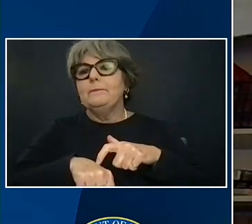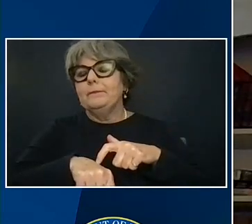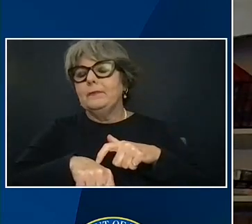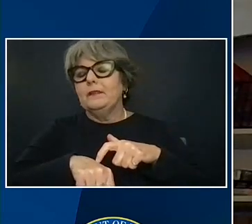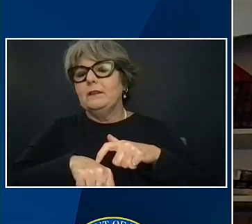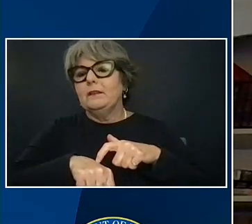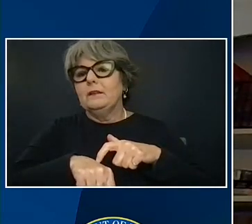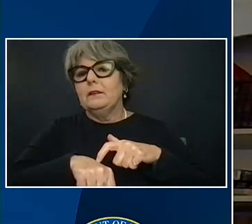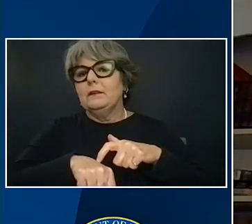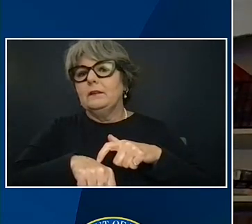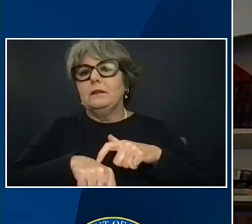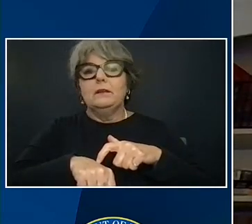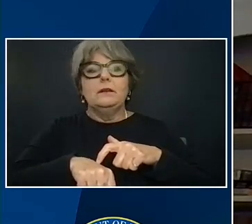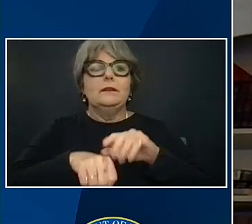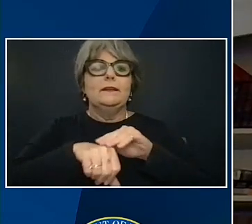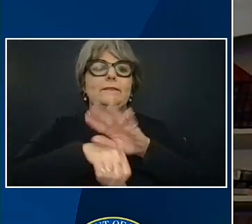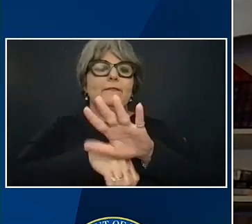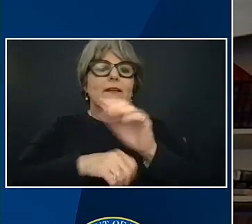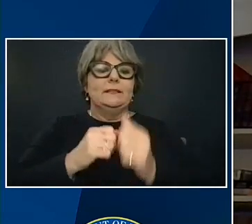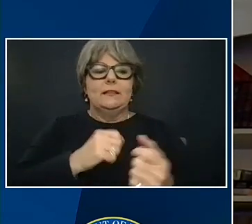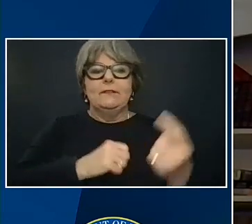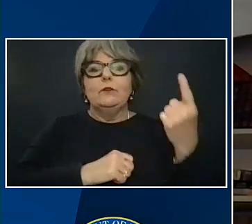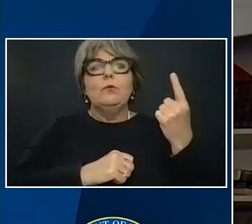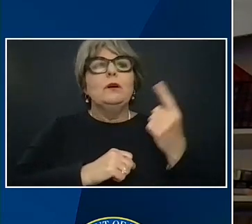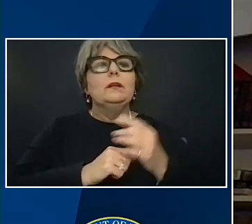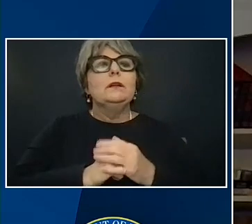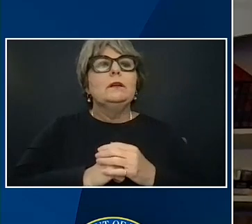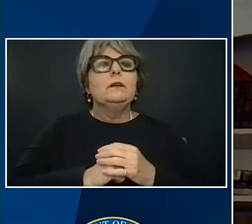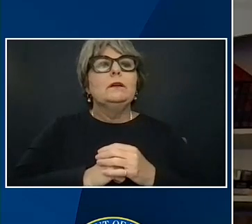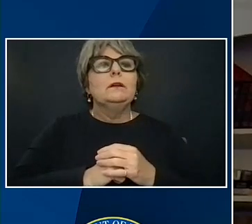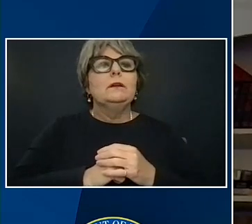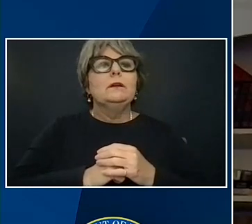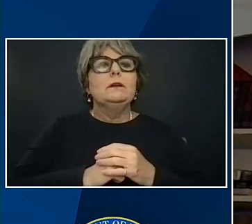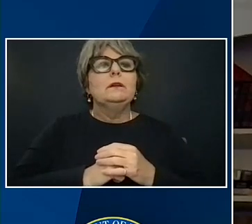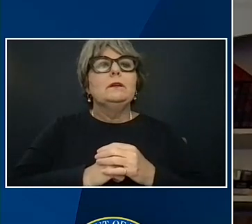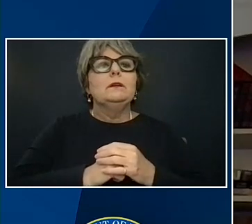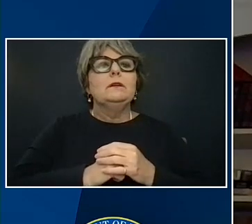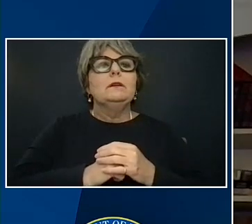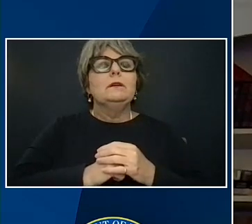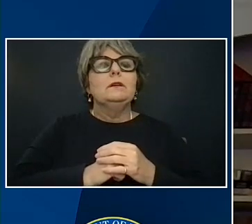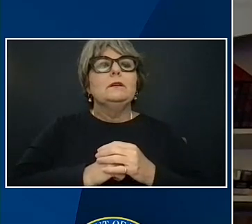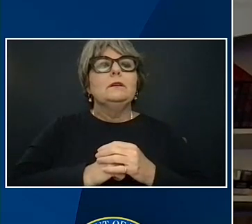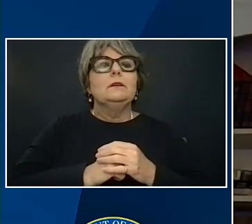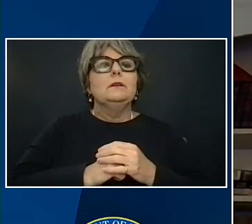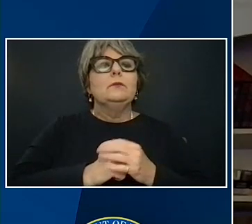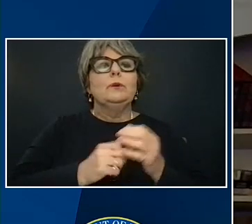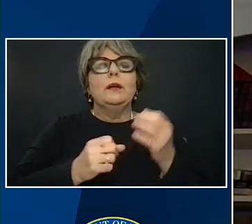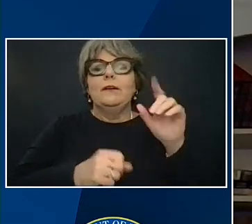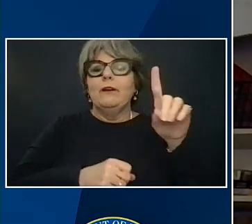everybody. But, as far as like going- we have hundreds of pages of submissions to